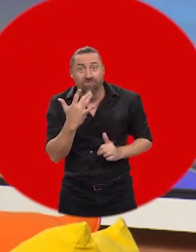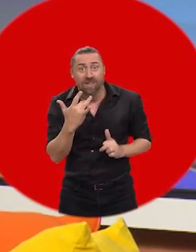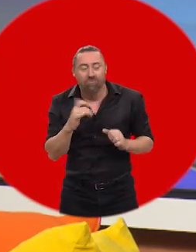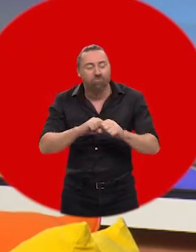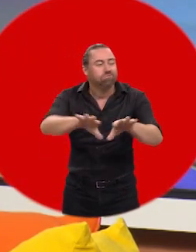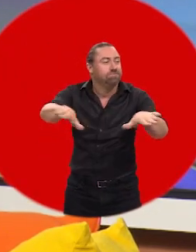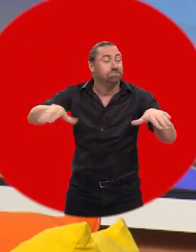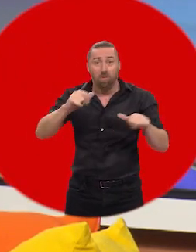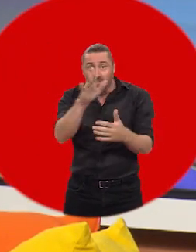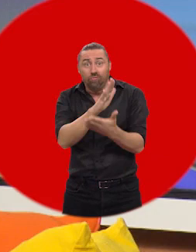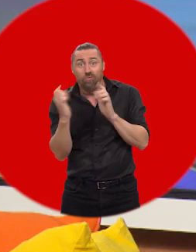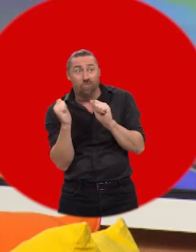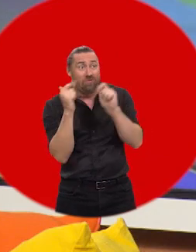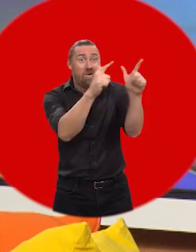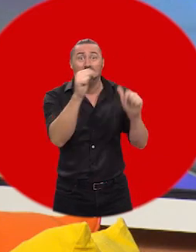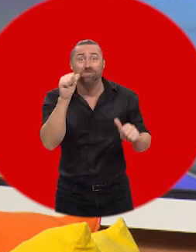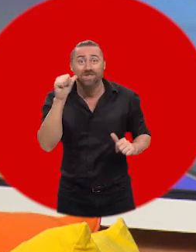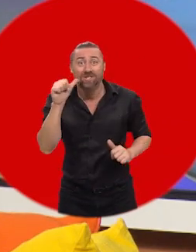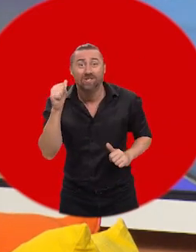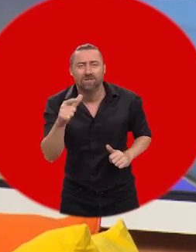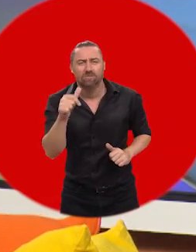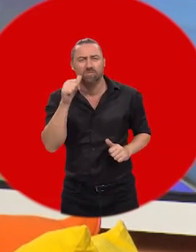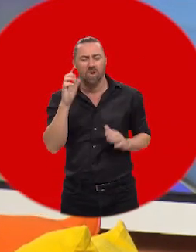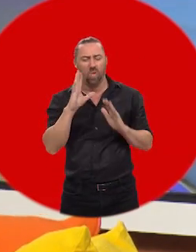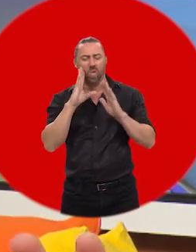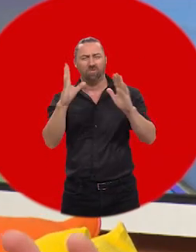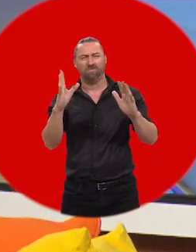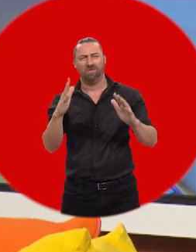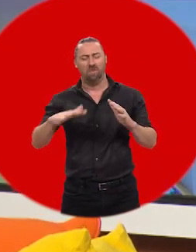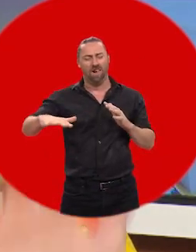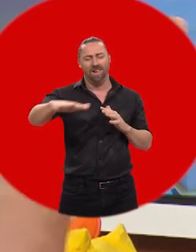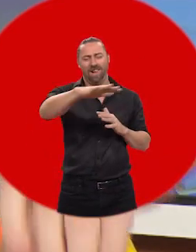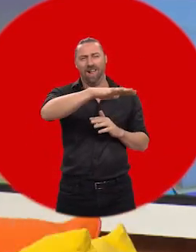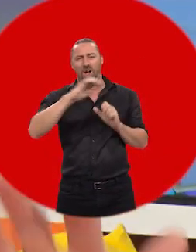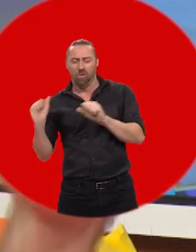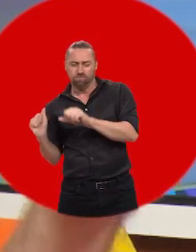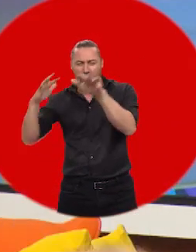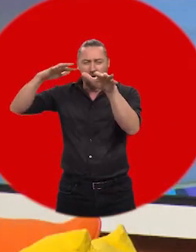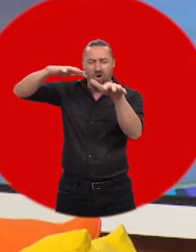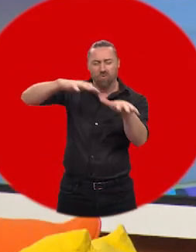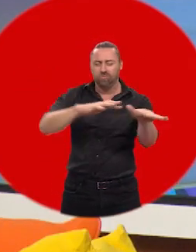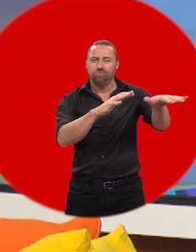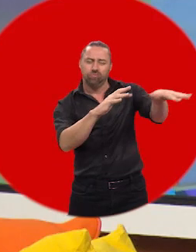Maybe you've been for a real swim at the beach. Isn't the beach wonderful, the way that the waves crash and roll into the sand.